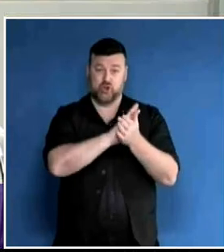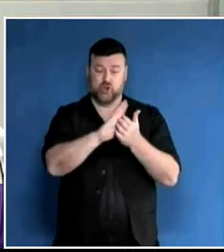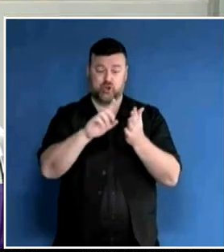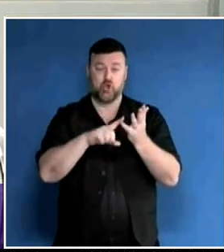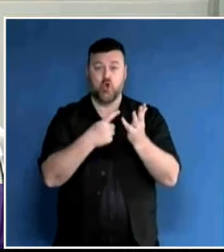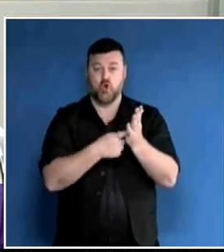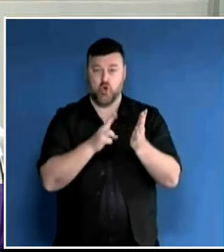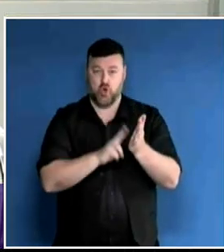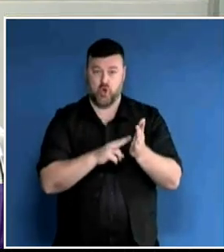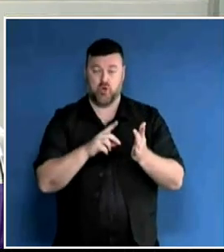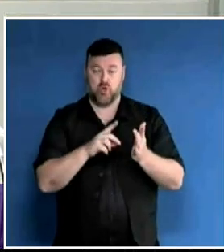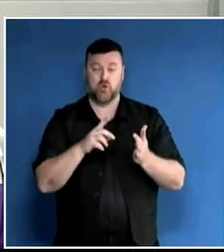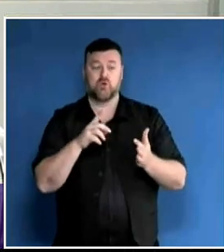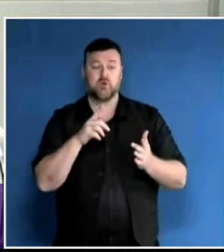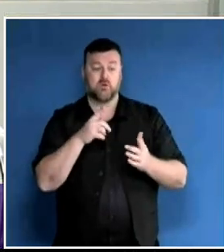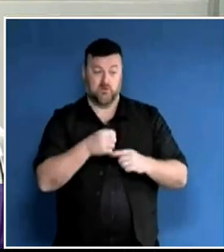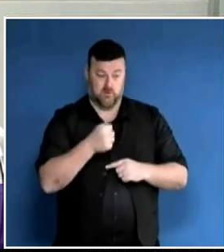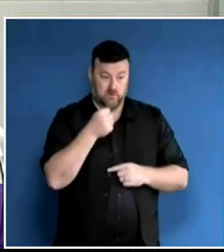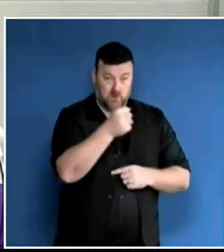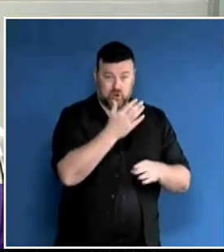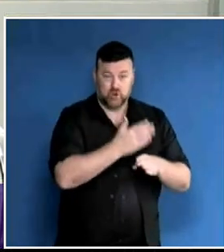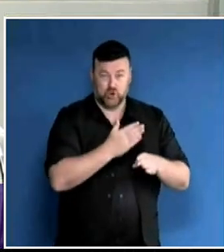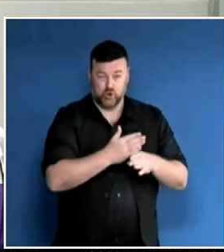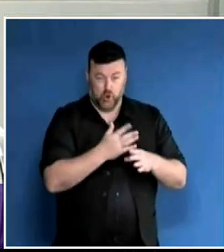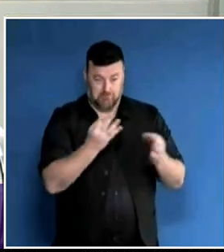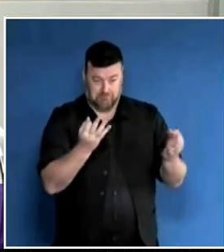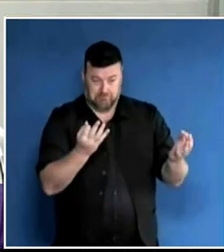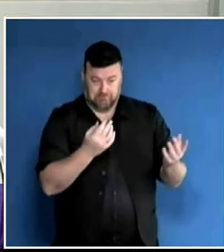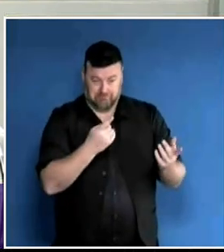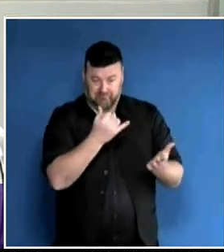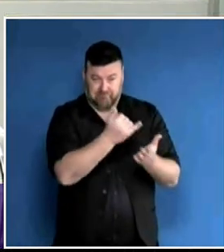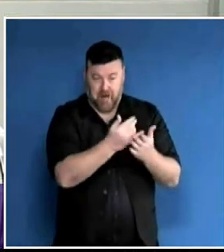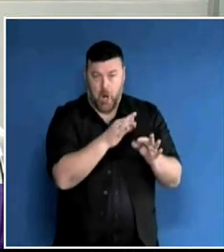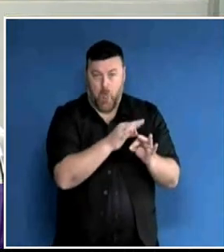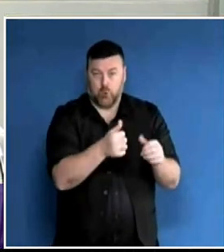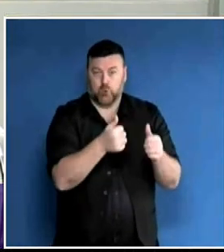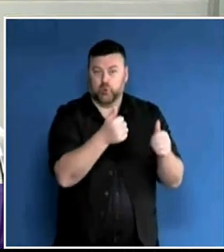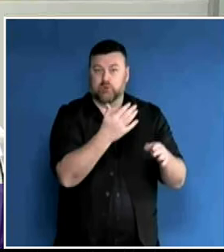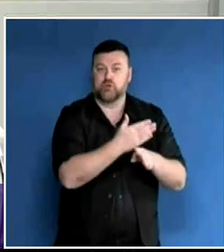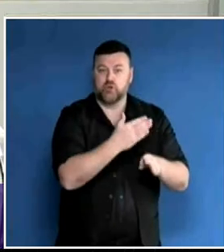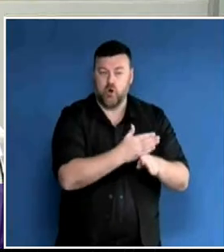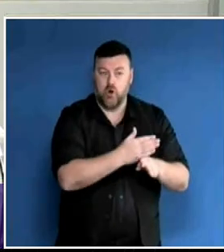out because, again, he was someone who expressed a desire to be in not full-time